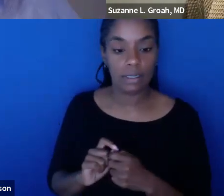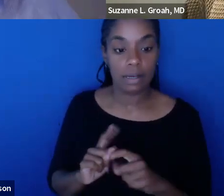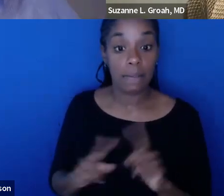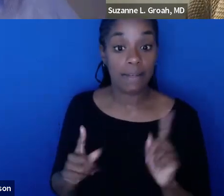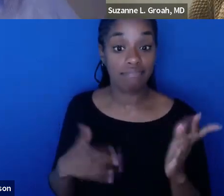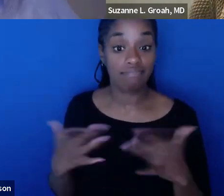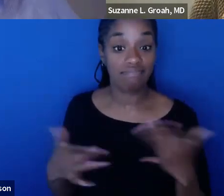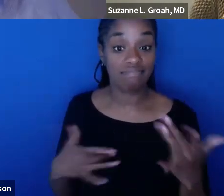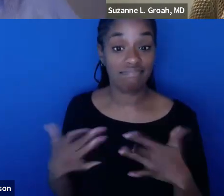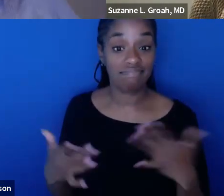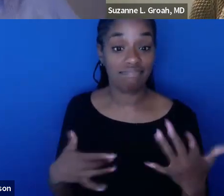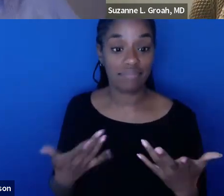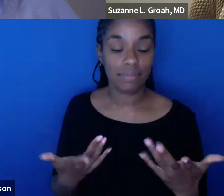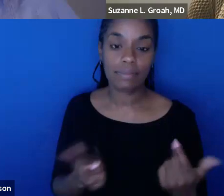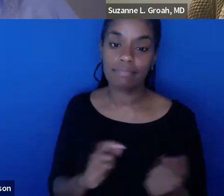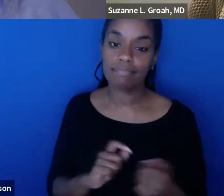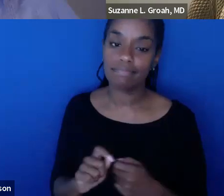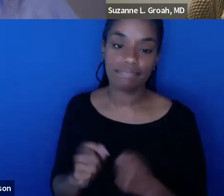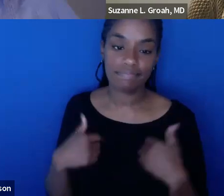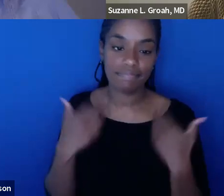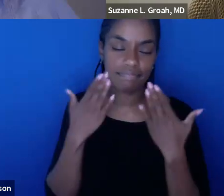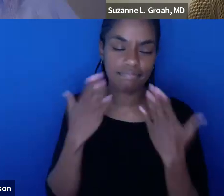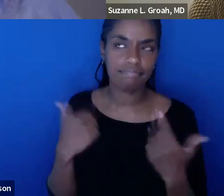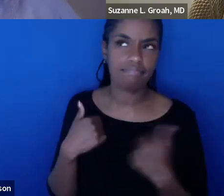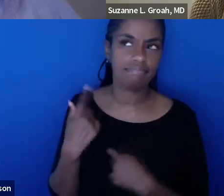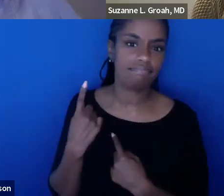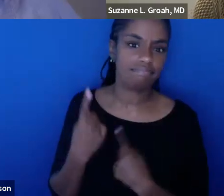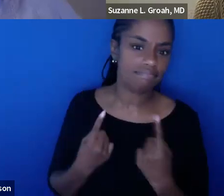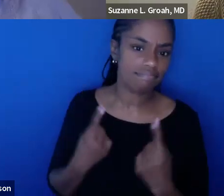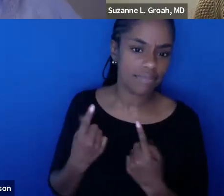And again, I don't know the details, so I kind of wonder, what bug are they targeting?